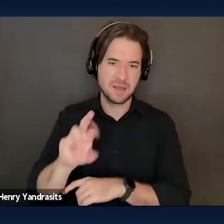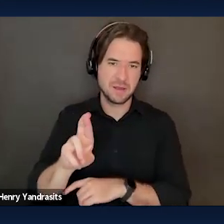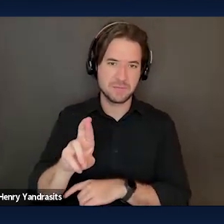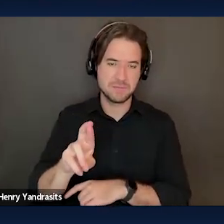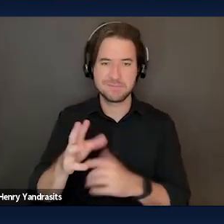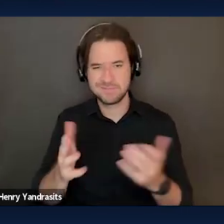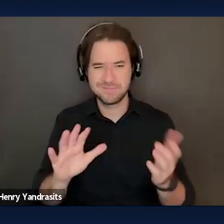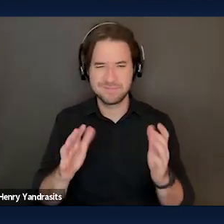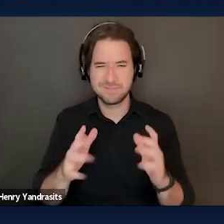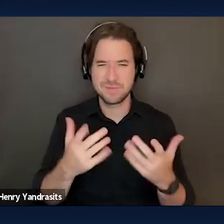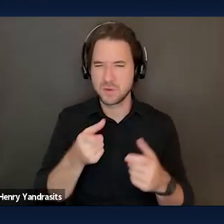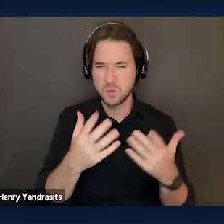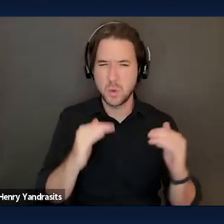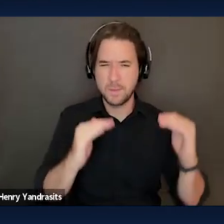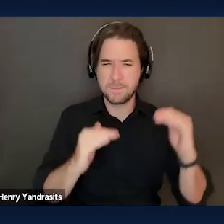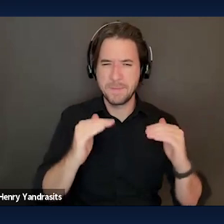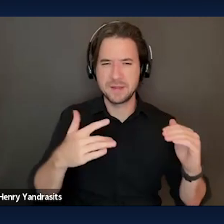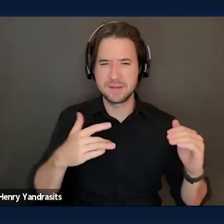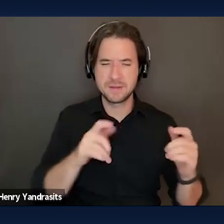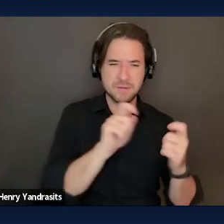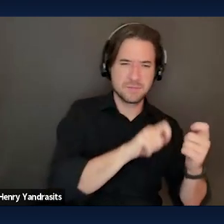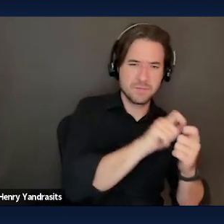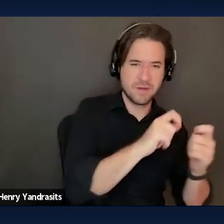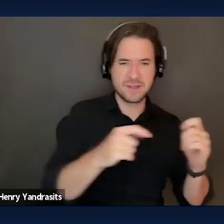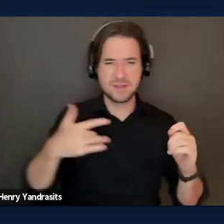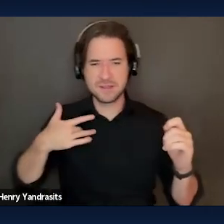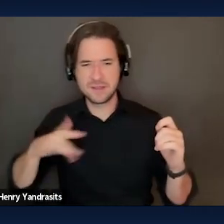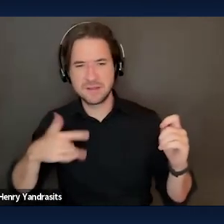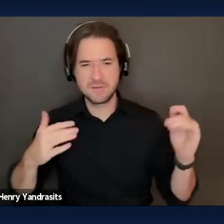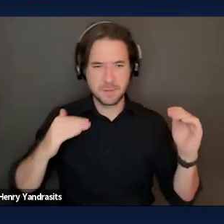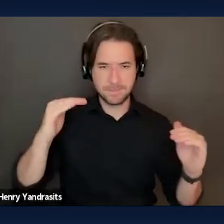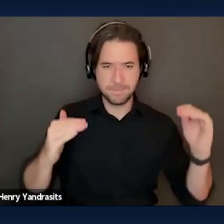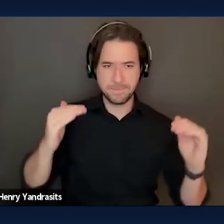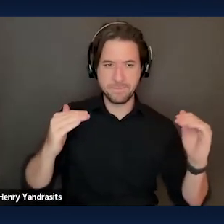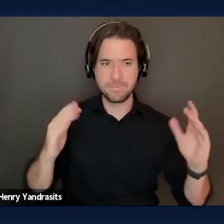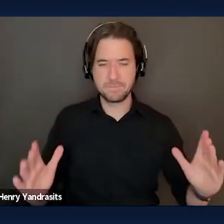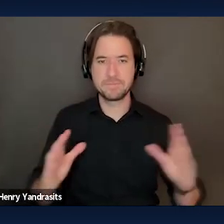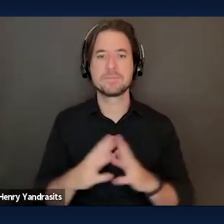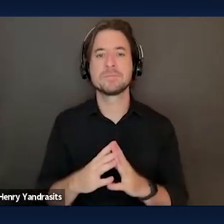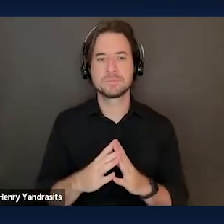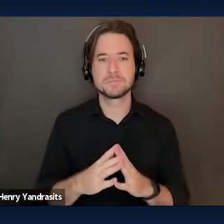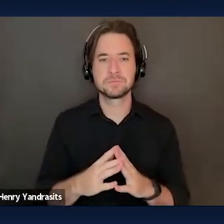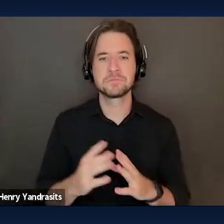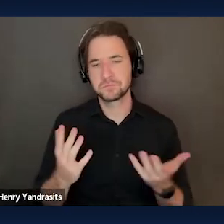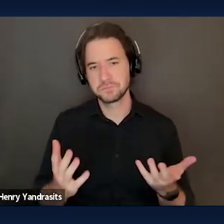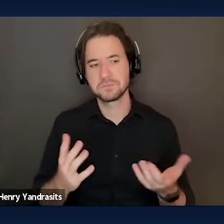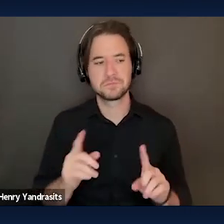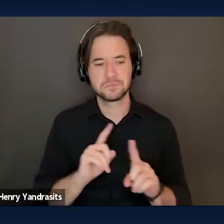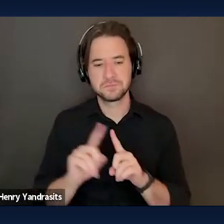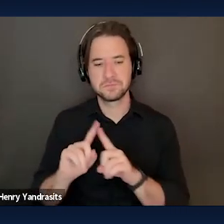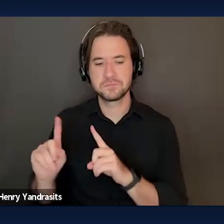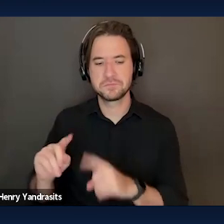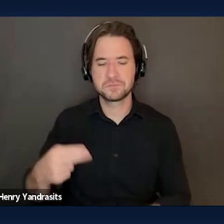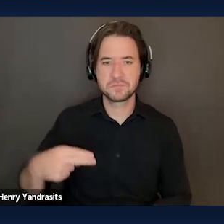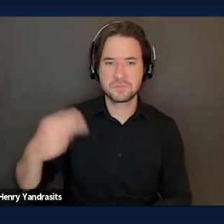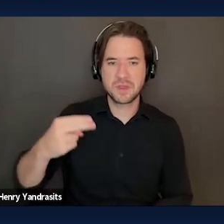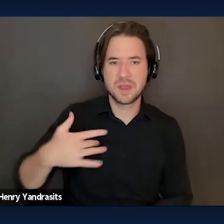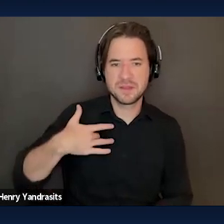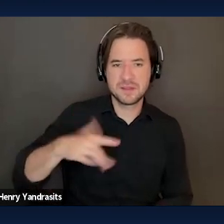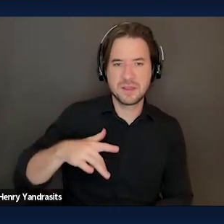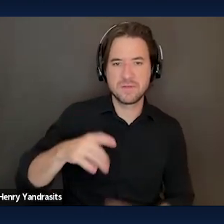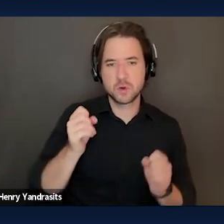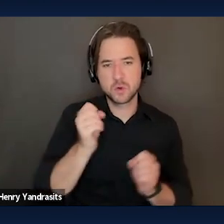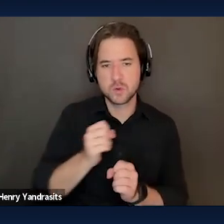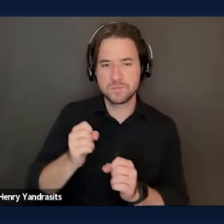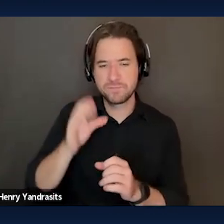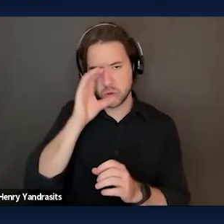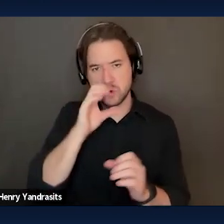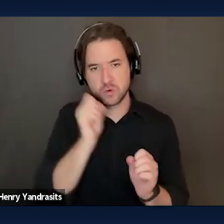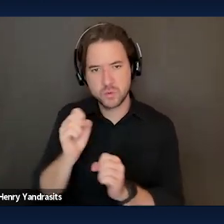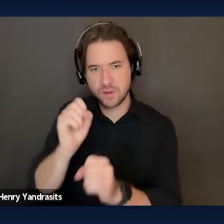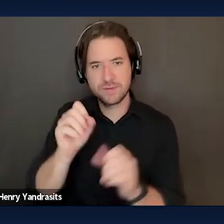that sensitivity and specificity. And there are… different, highly sensitive search strategies that have been developed for different.